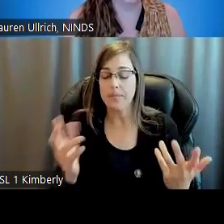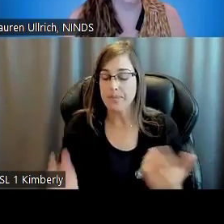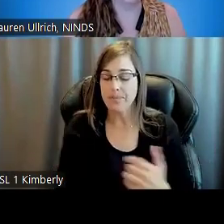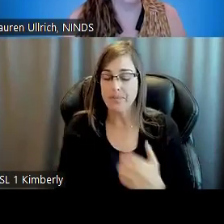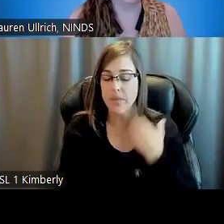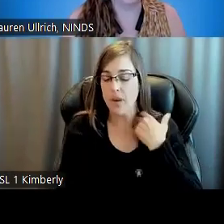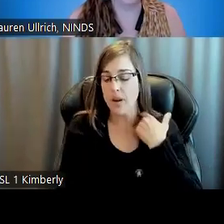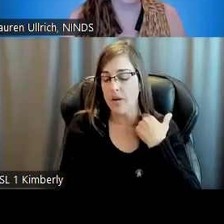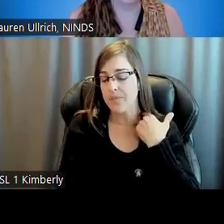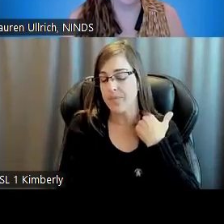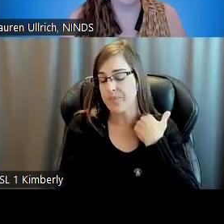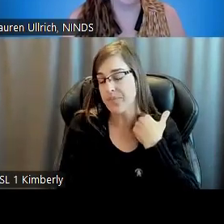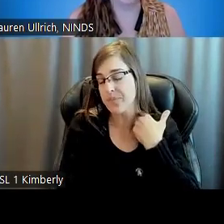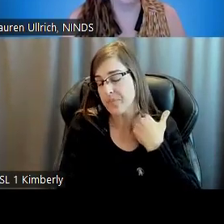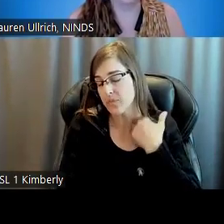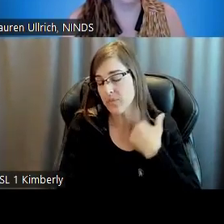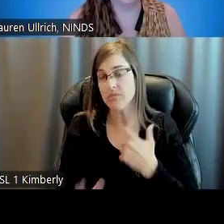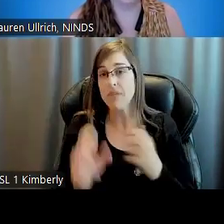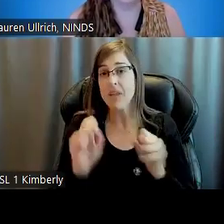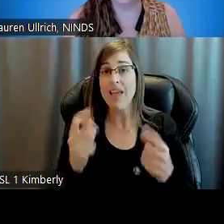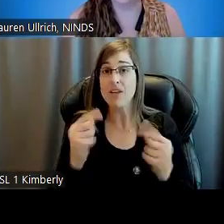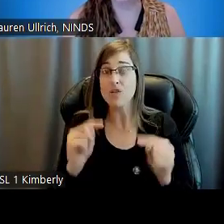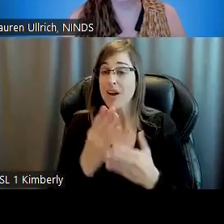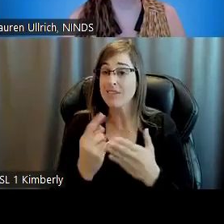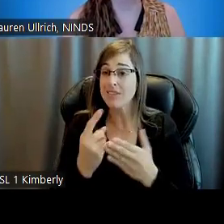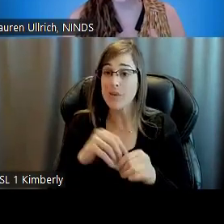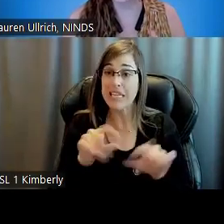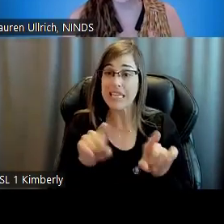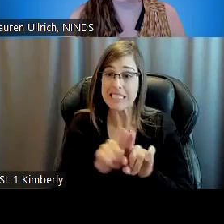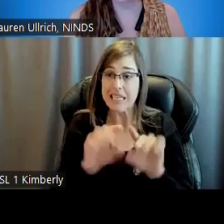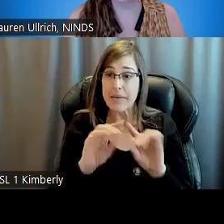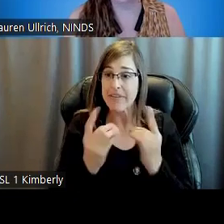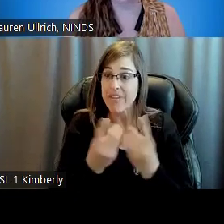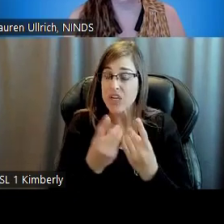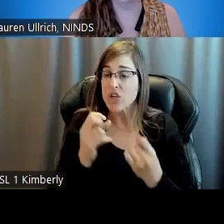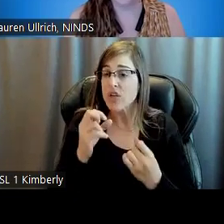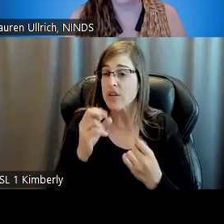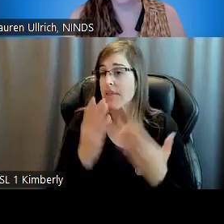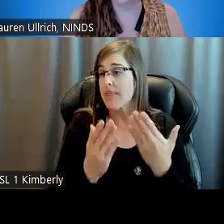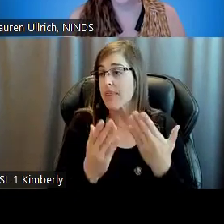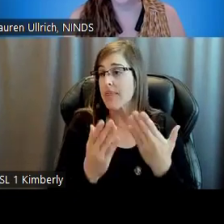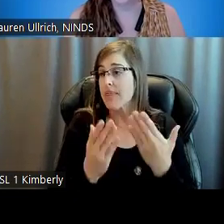So you can try somebody in the same sort of division that might have a .. .